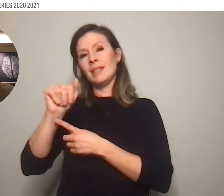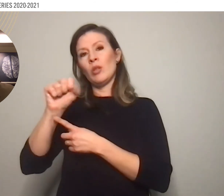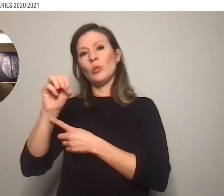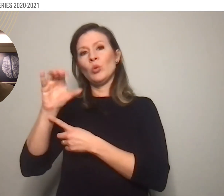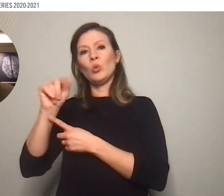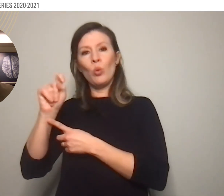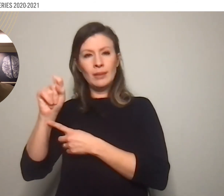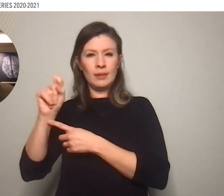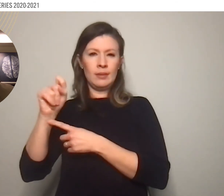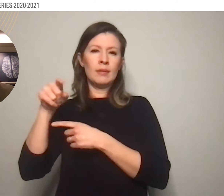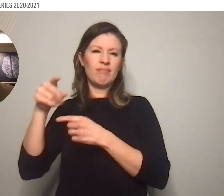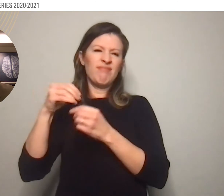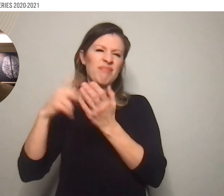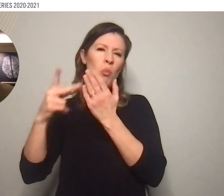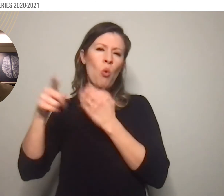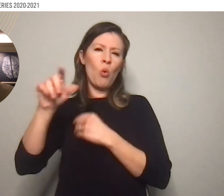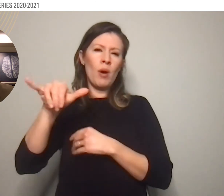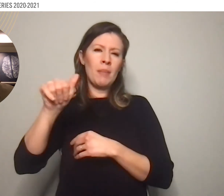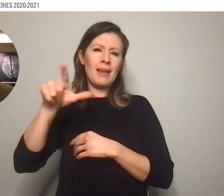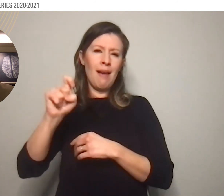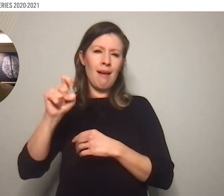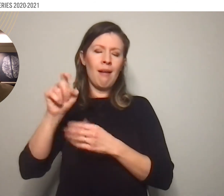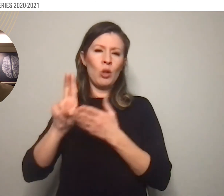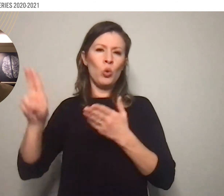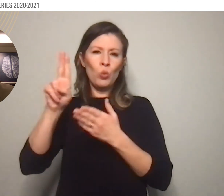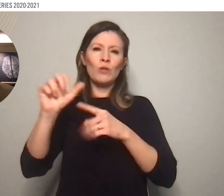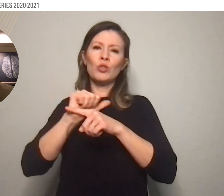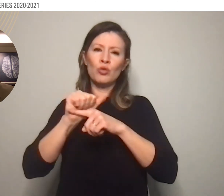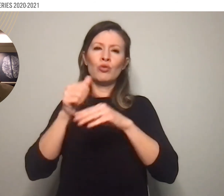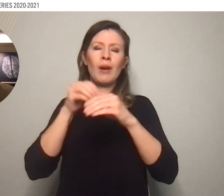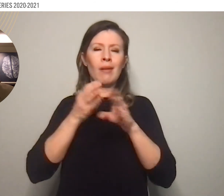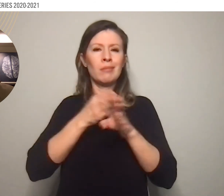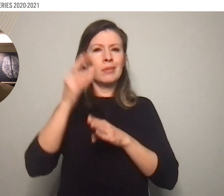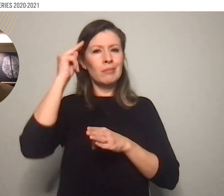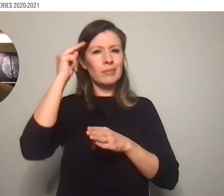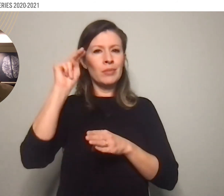physician associate program at Yale University, uh, training and practicing in neurology that it